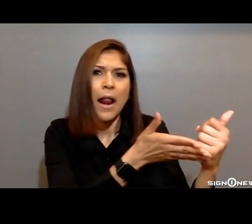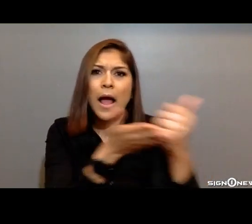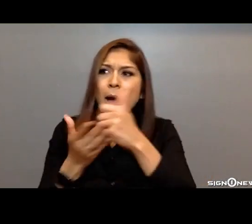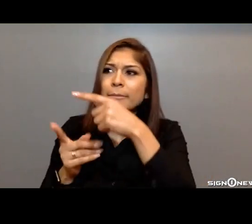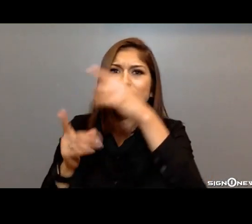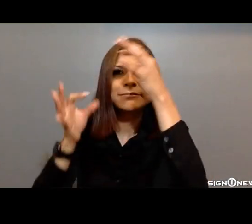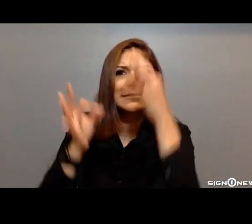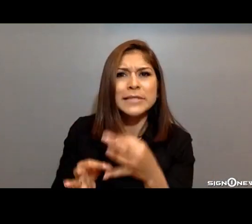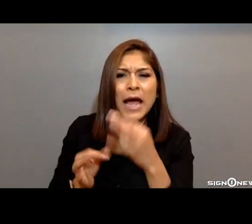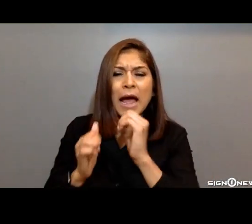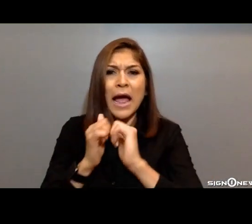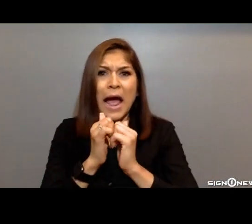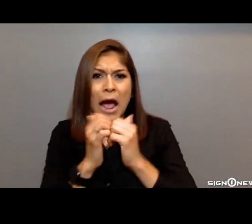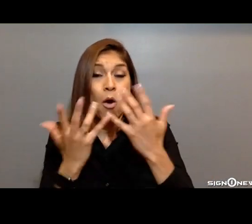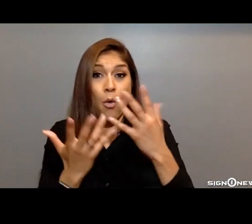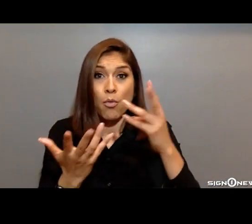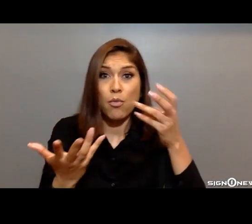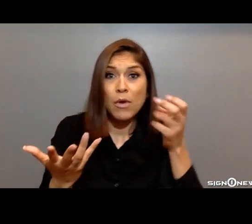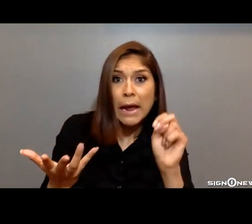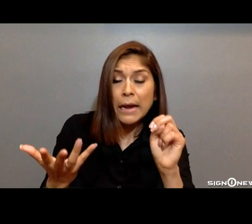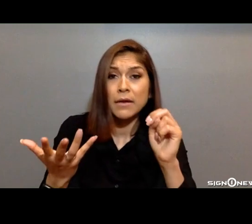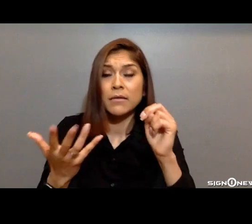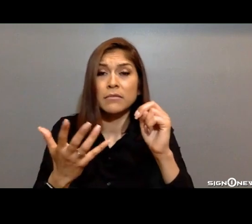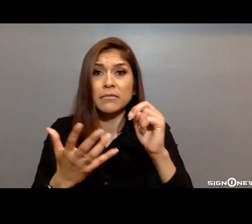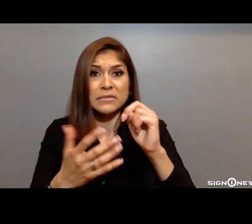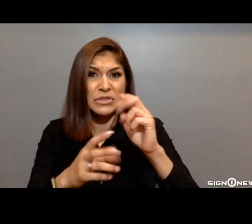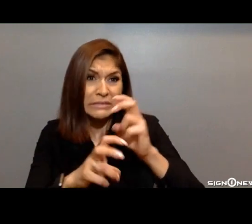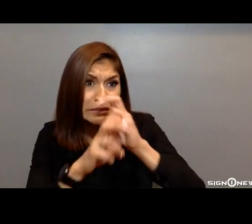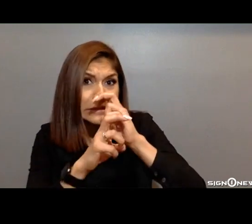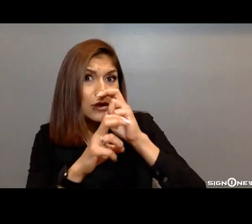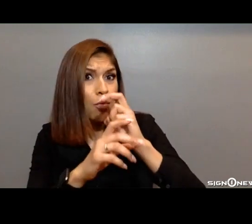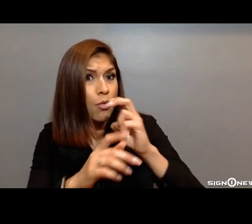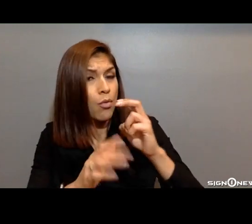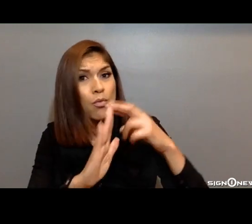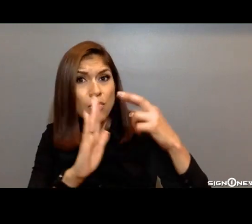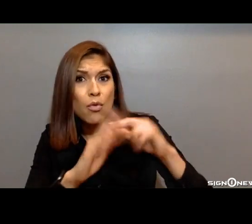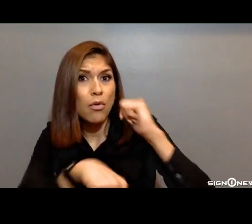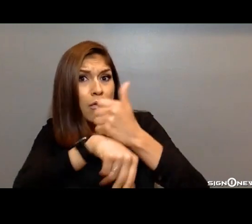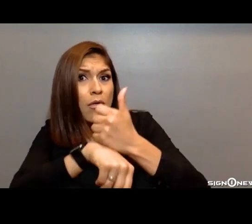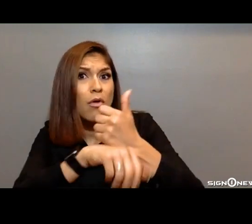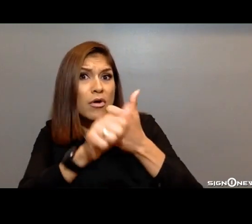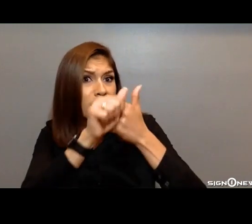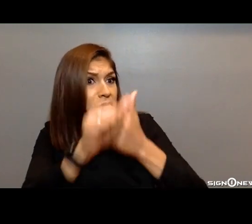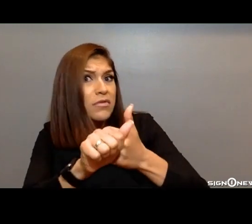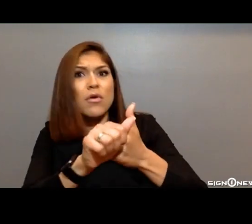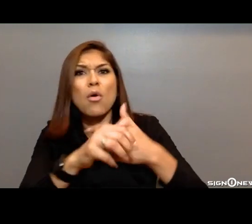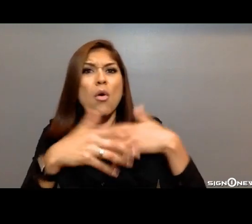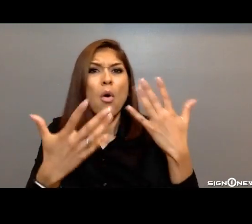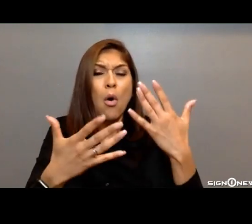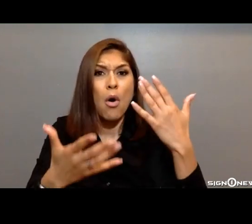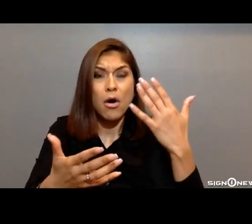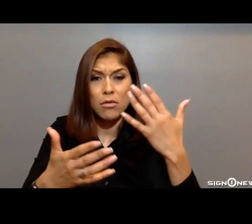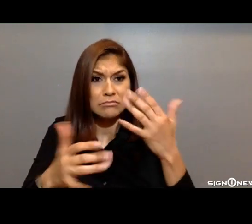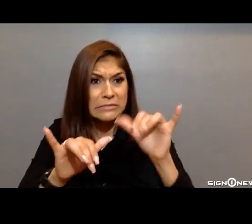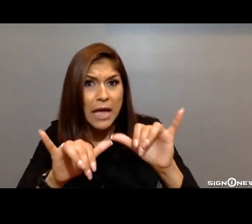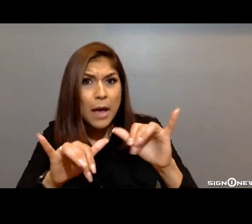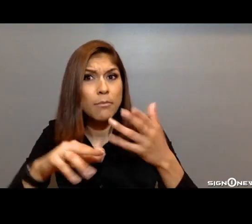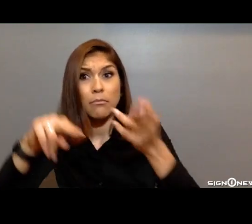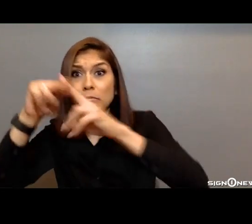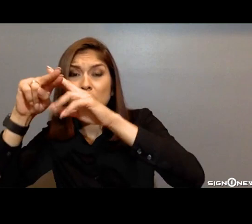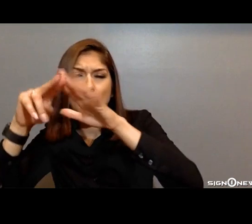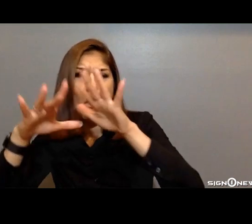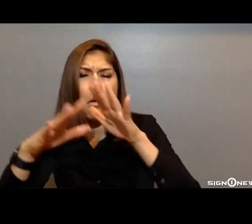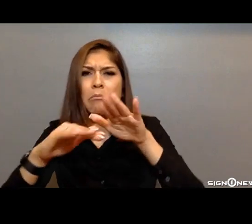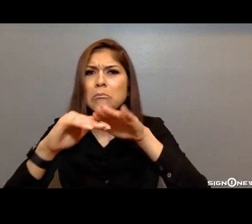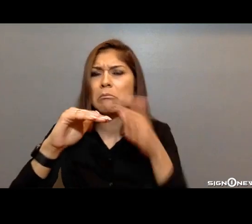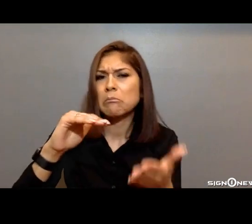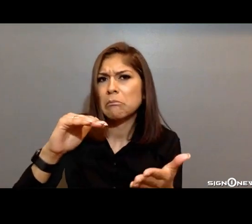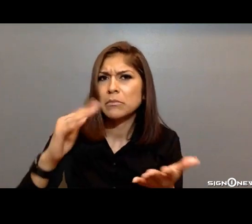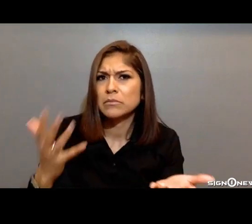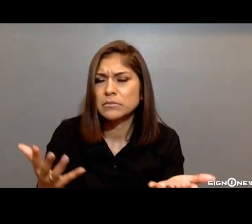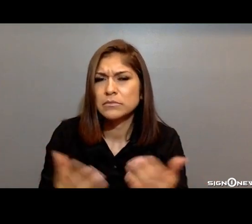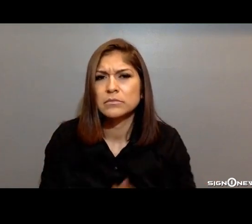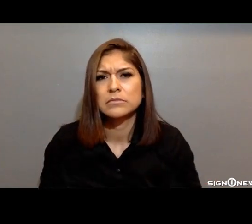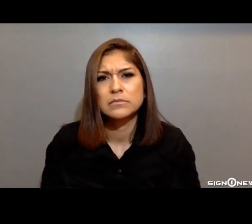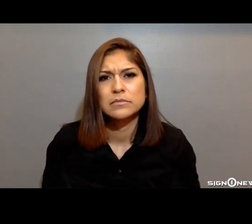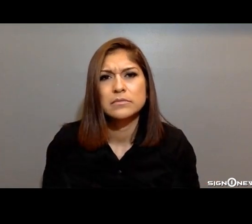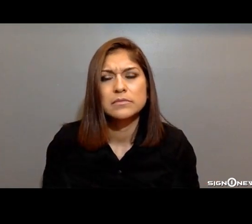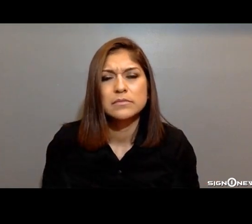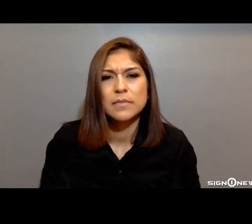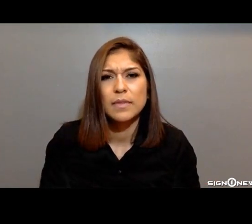decisions about how and when to loosen restrictions.